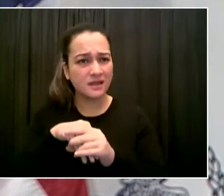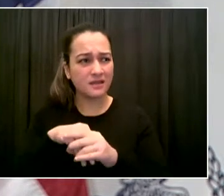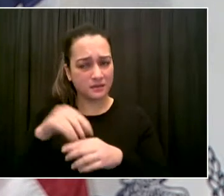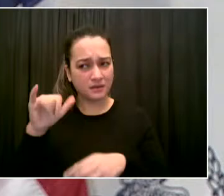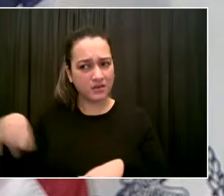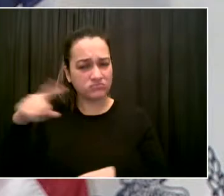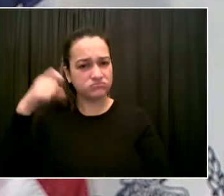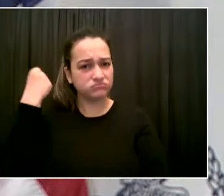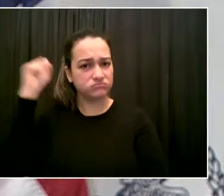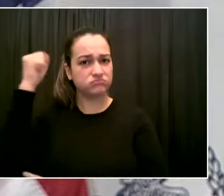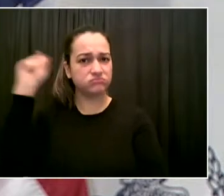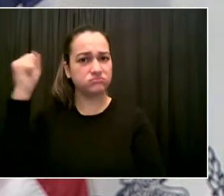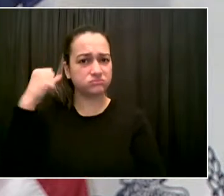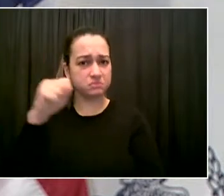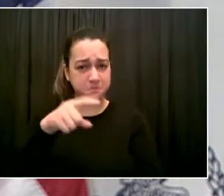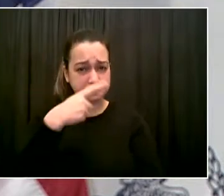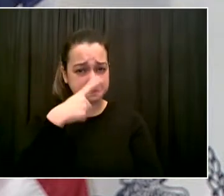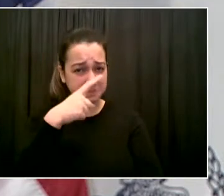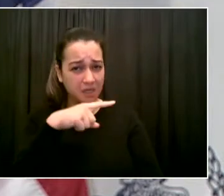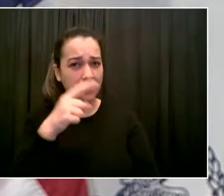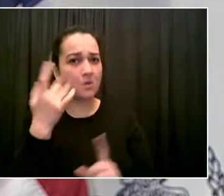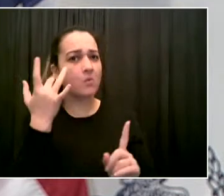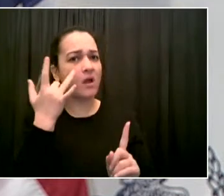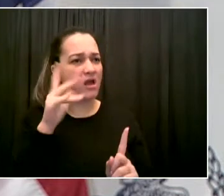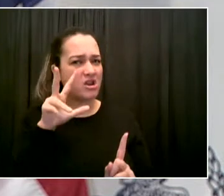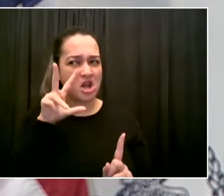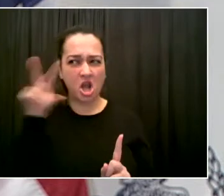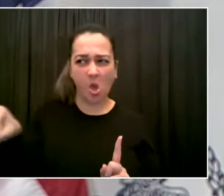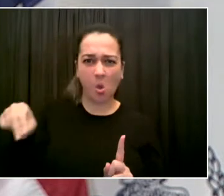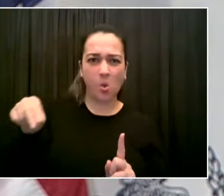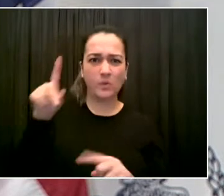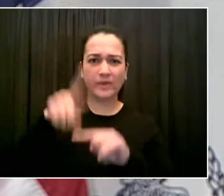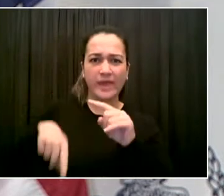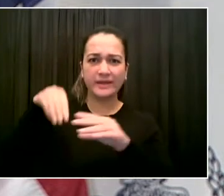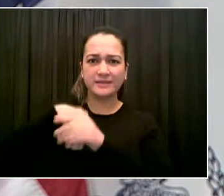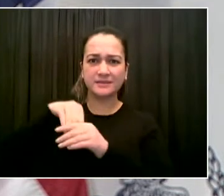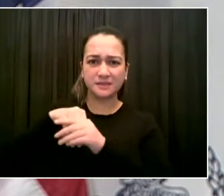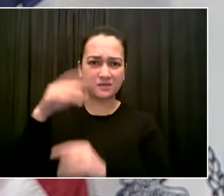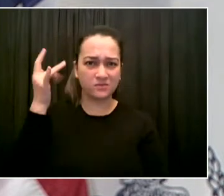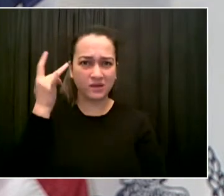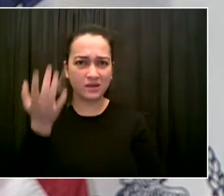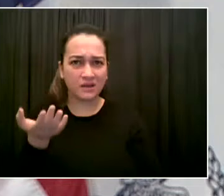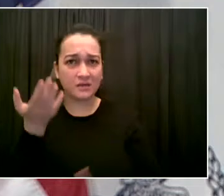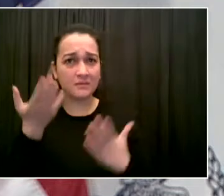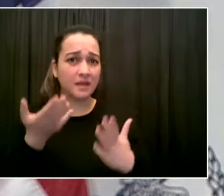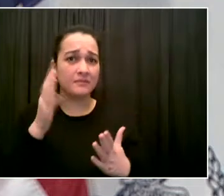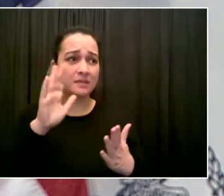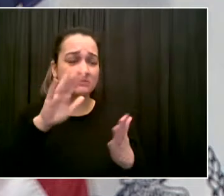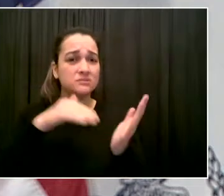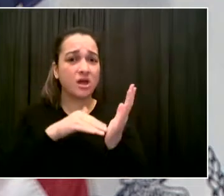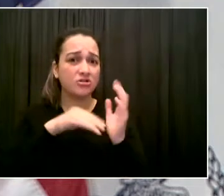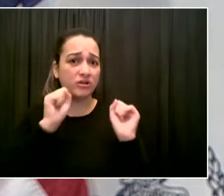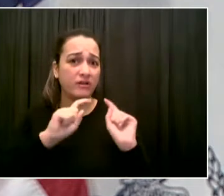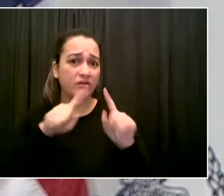OF INSTRUCTION. I'M WONDERING IF YOU COULD RESPPOND TOTHTHTA MAYBE A MEDICAL TEAM COULD ANSWER DATABASE